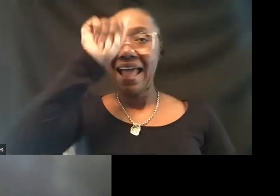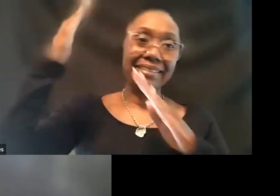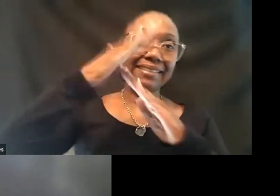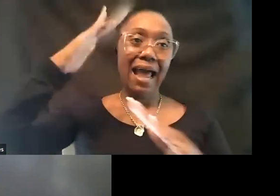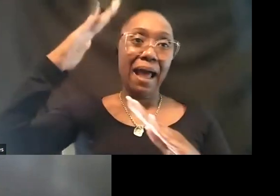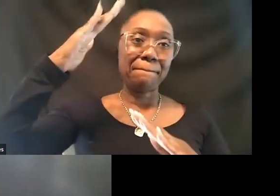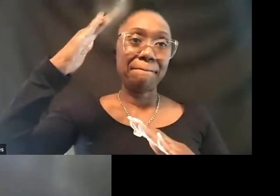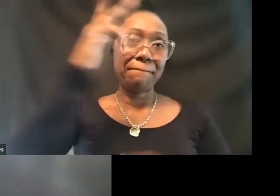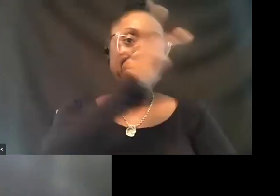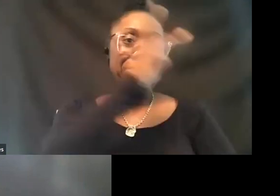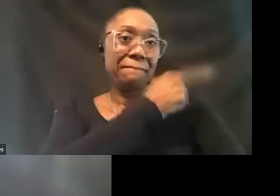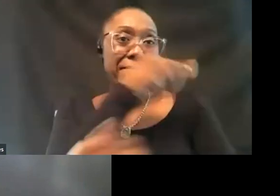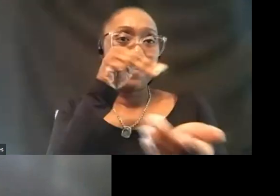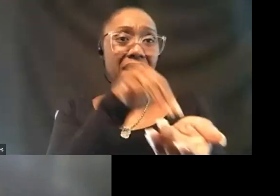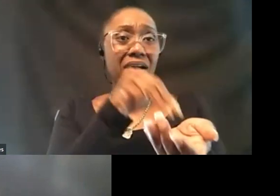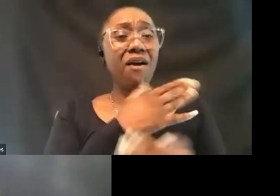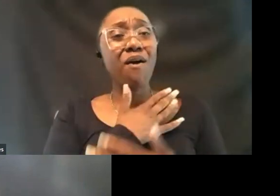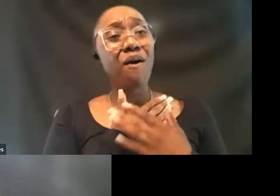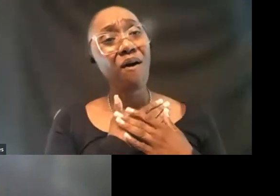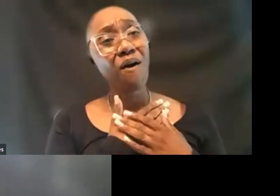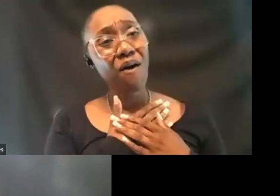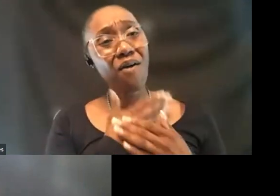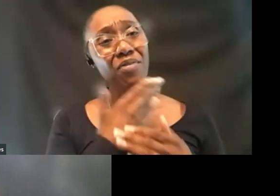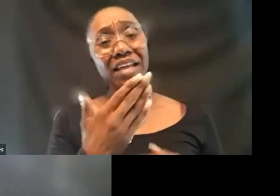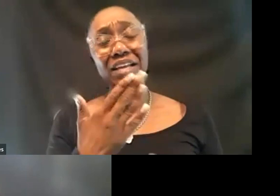Oh, thank you. I have the best job in the world. Honestly, and I never have a bad day.